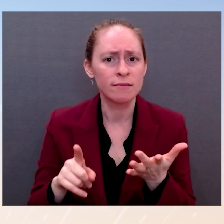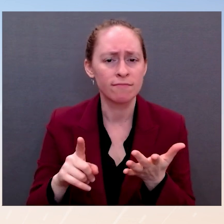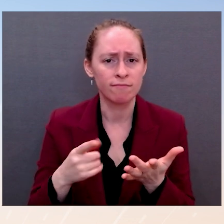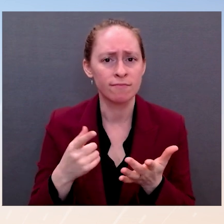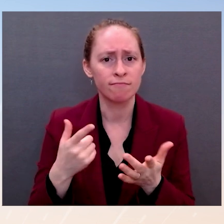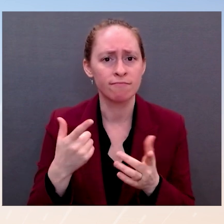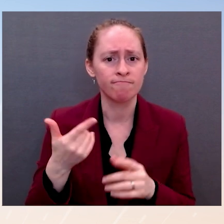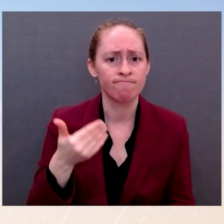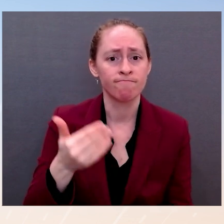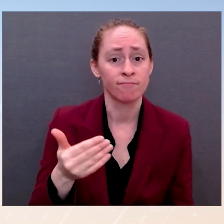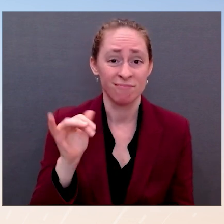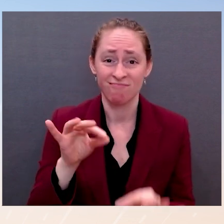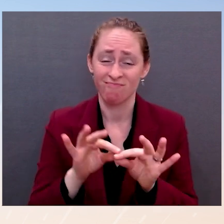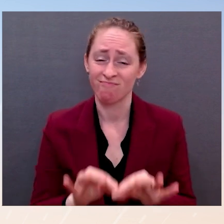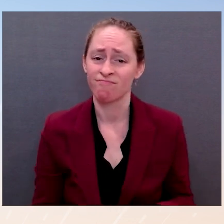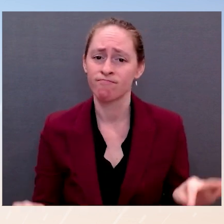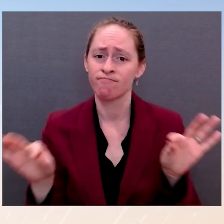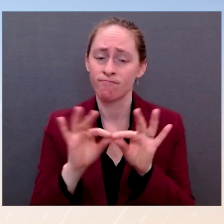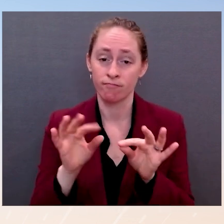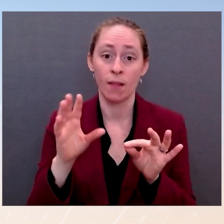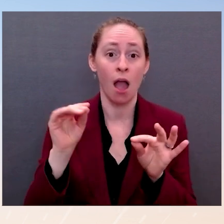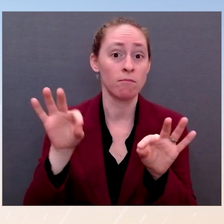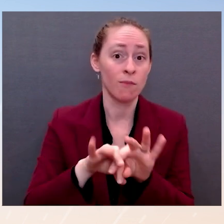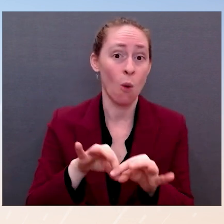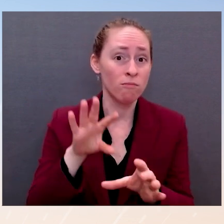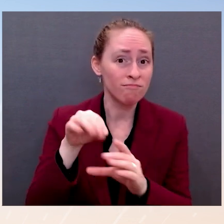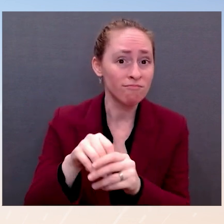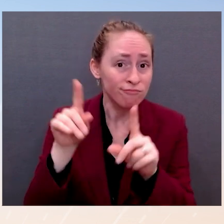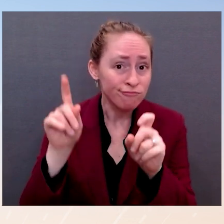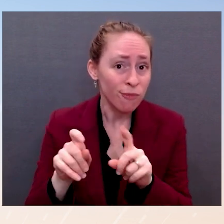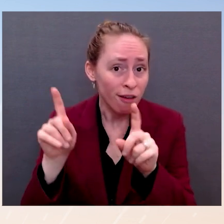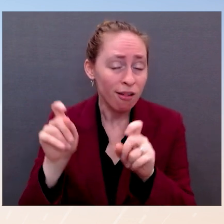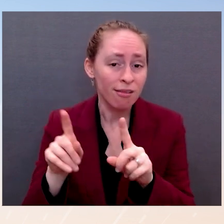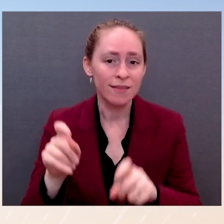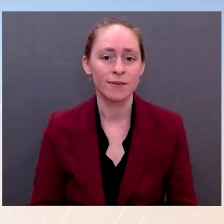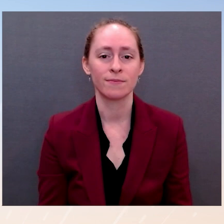that we need to be aware of and the importance of clinical trials and administrator.